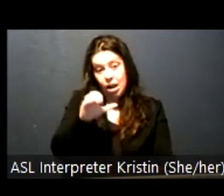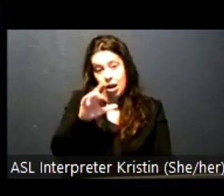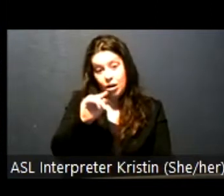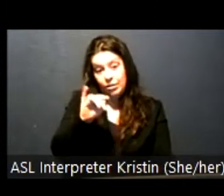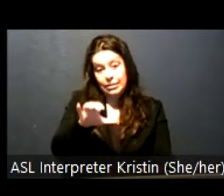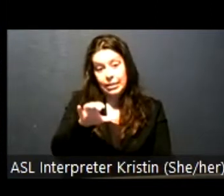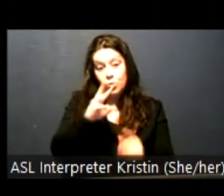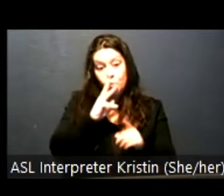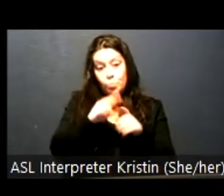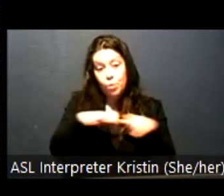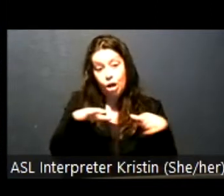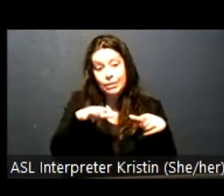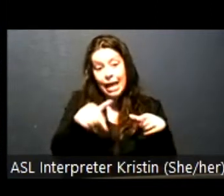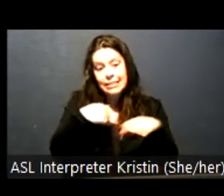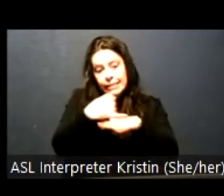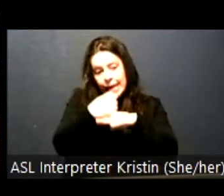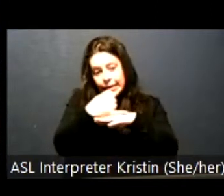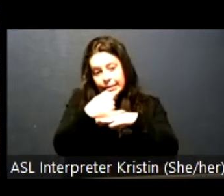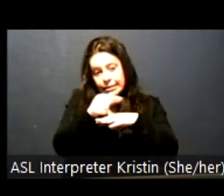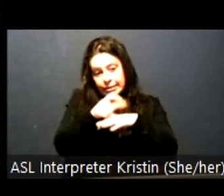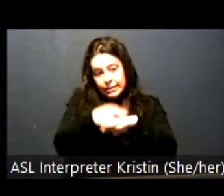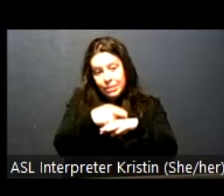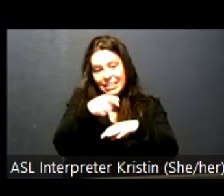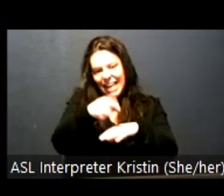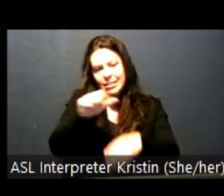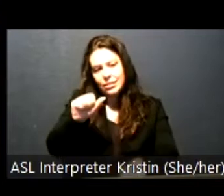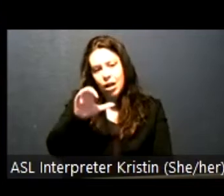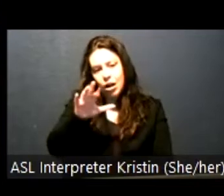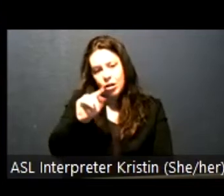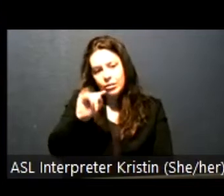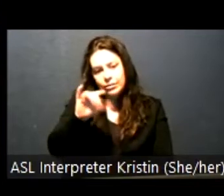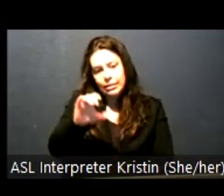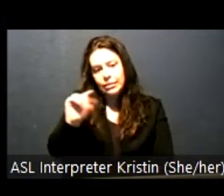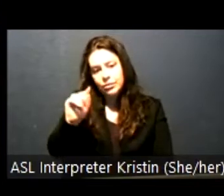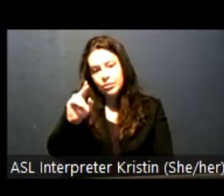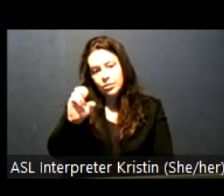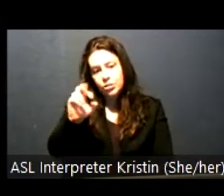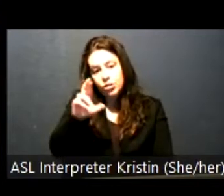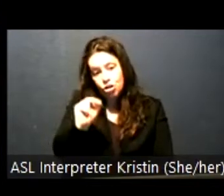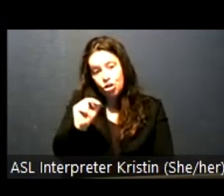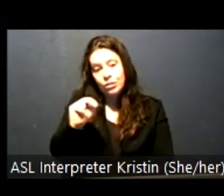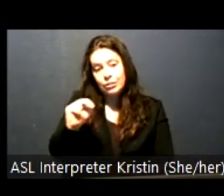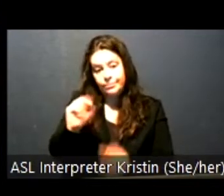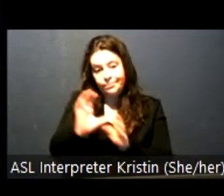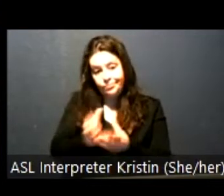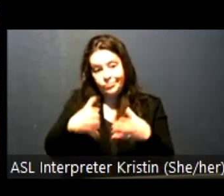little island. This is an Arctic turn nest. So we set a trap right around uh, right around the nest